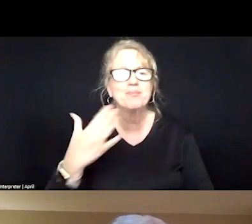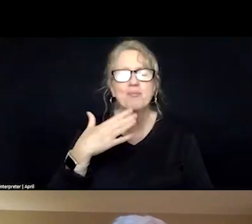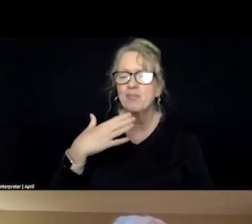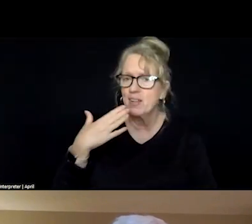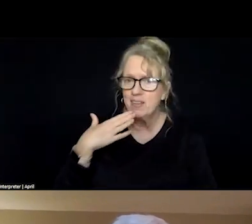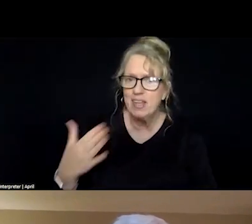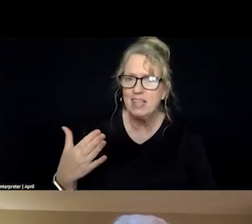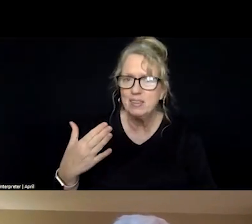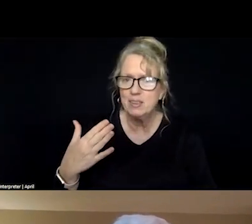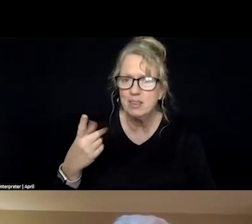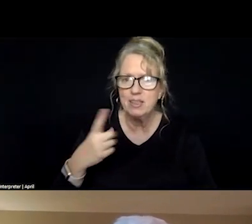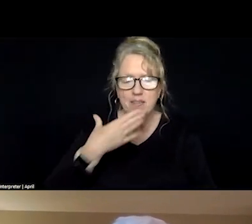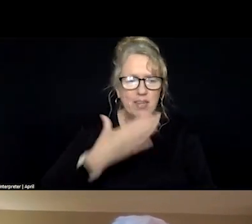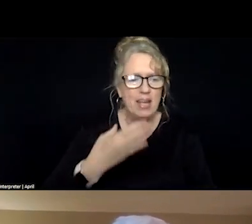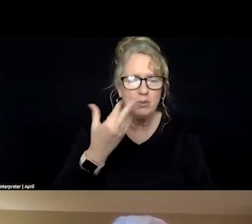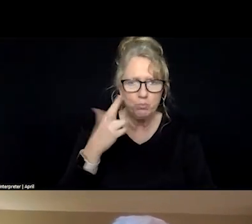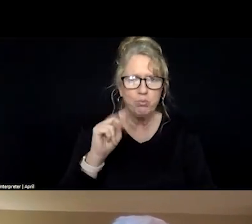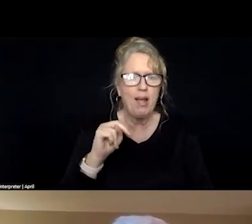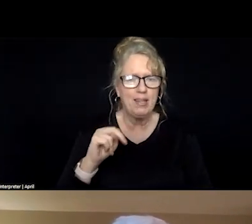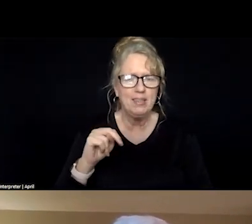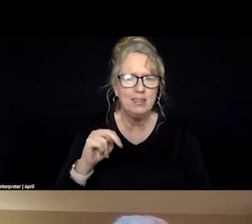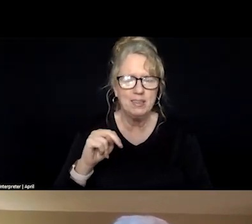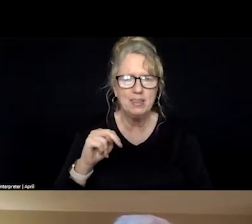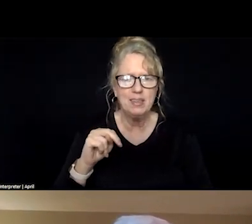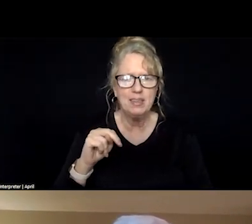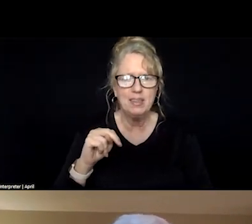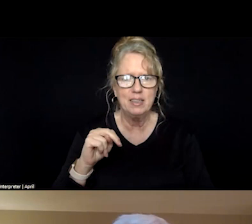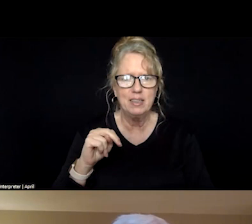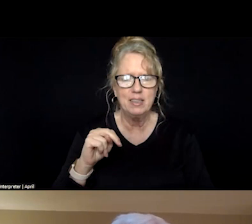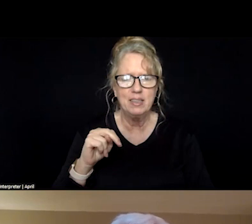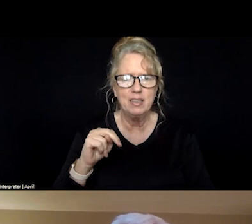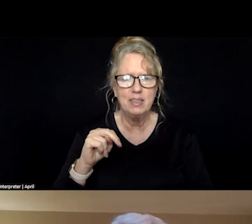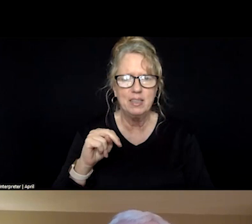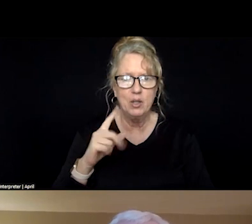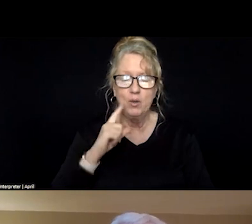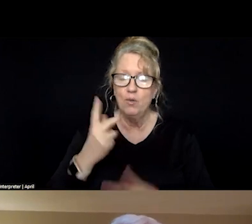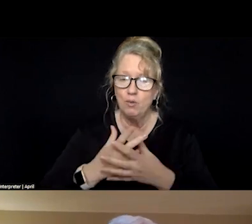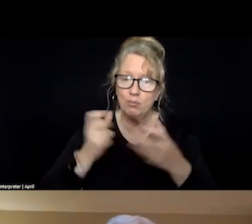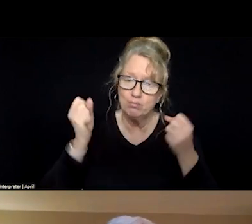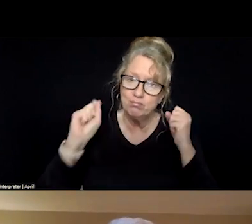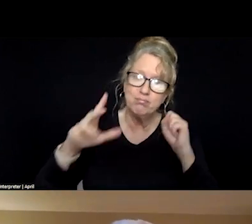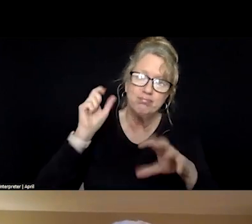THANKS, BRIAN FOR CRAMMING THAT INFORMATION IN A BRIEF PERIOD OF